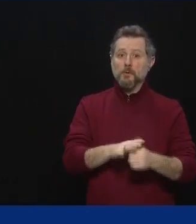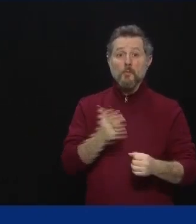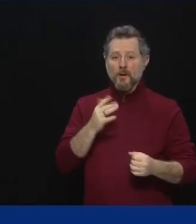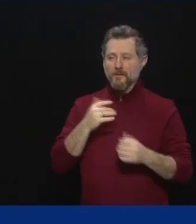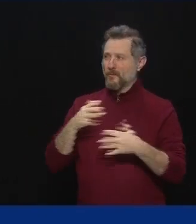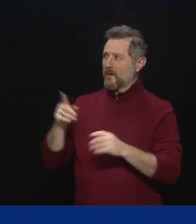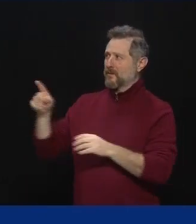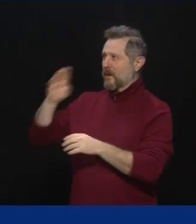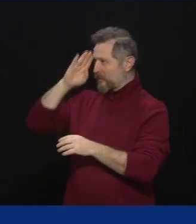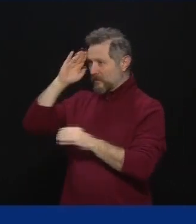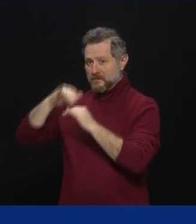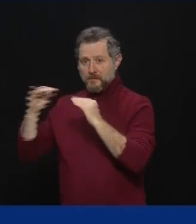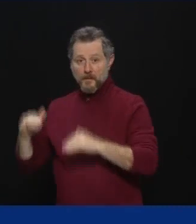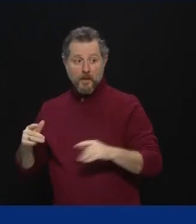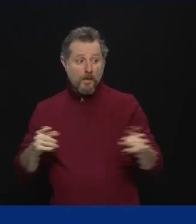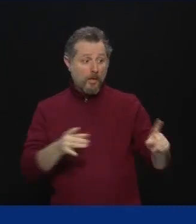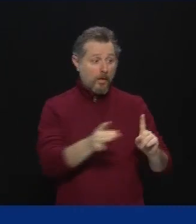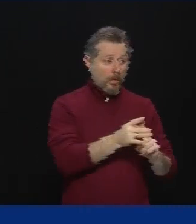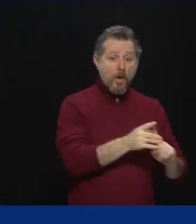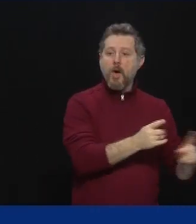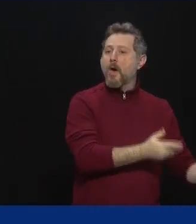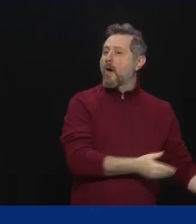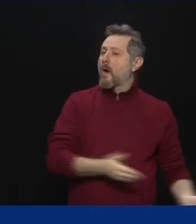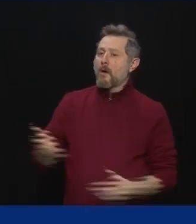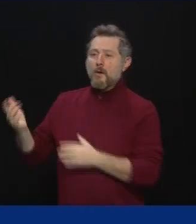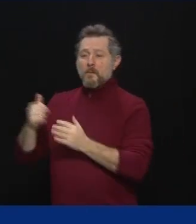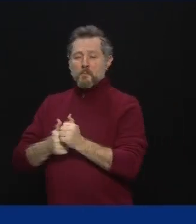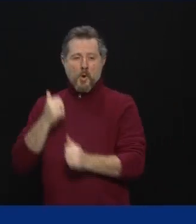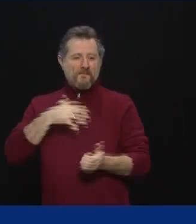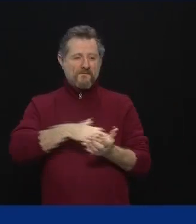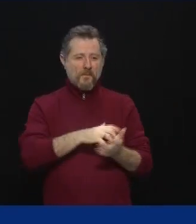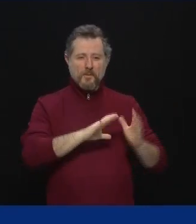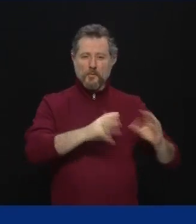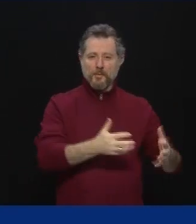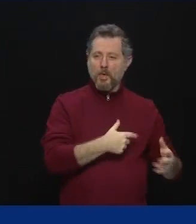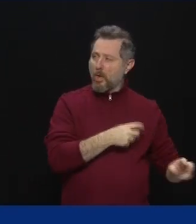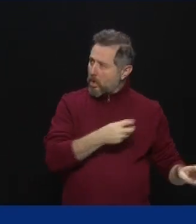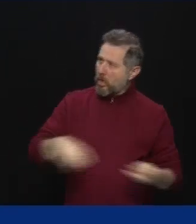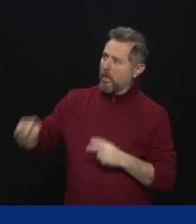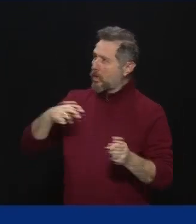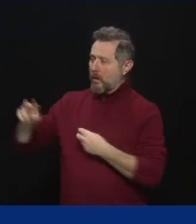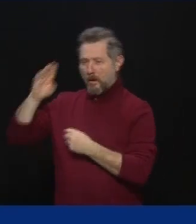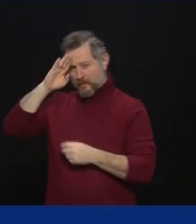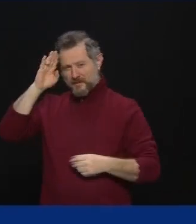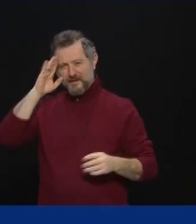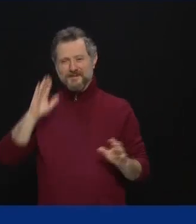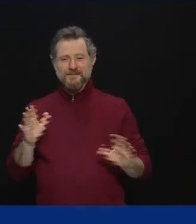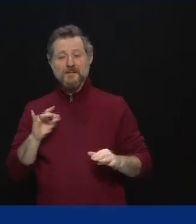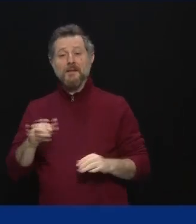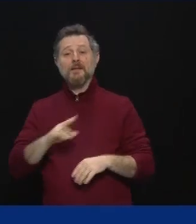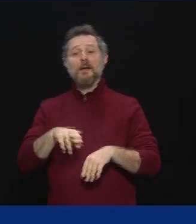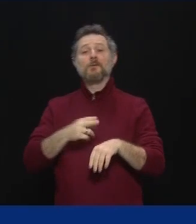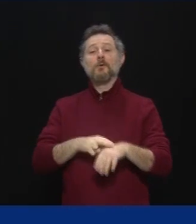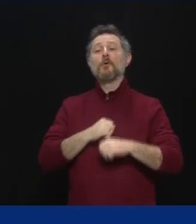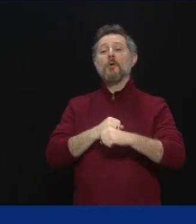WERE VERY, VERY IMPORTANT. SO MAKE SURE THAT HAPPENS, EASE THE STRESS ON HOSPITAL SYSTEMS